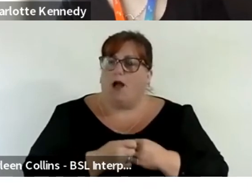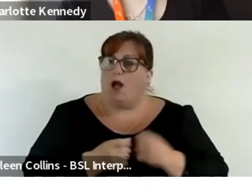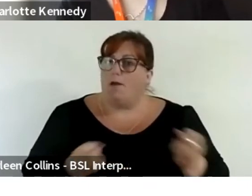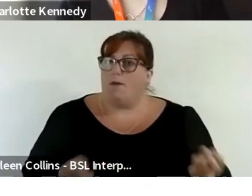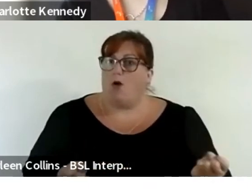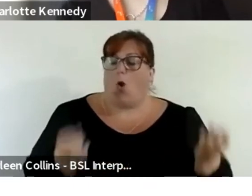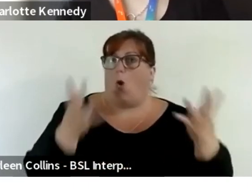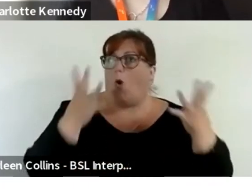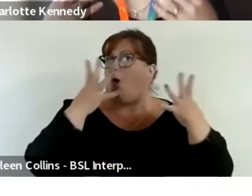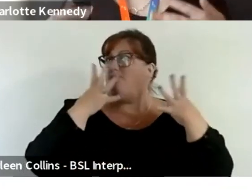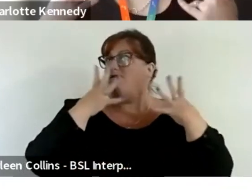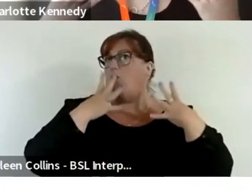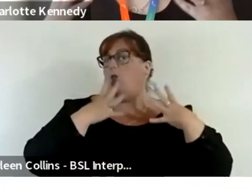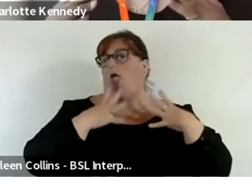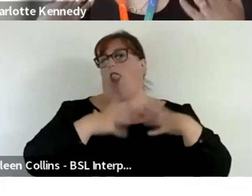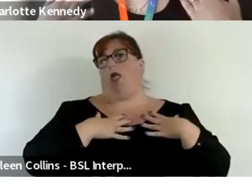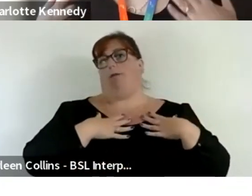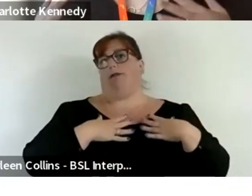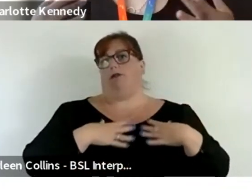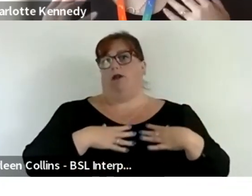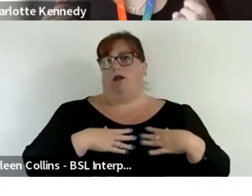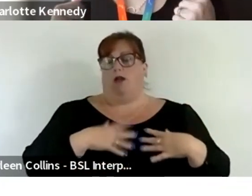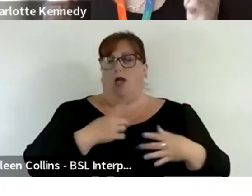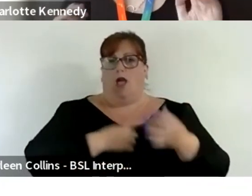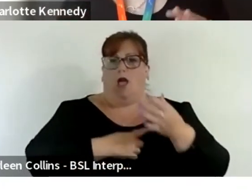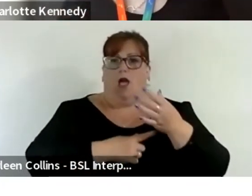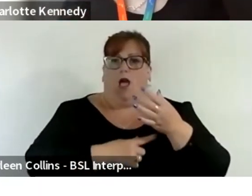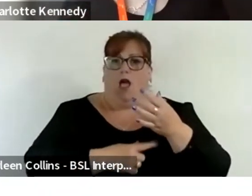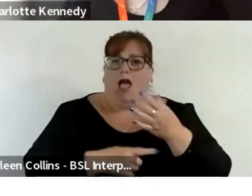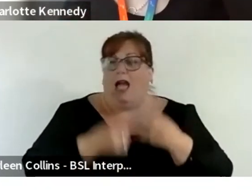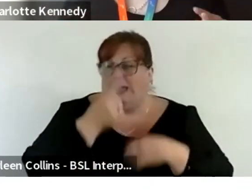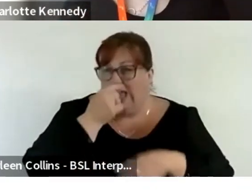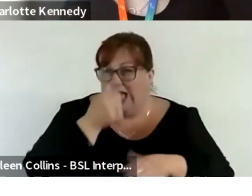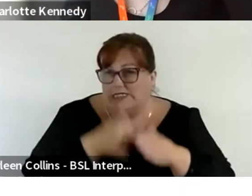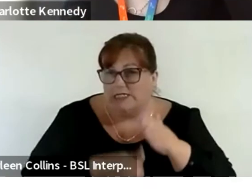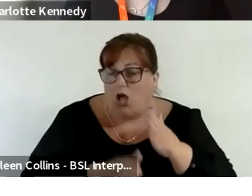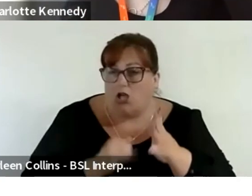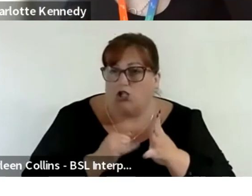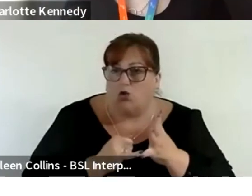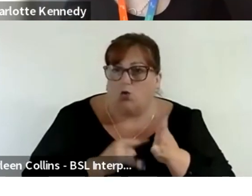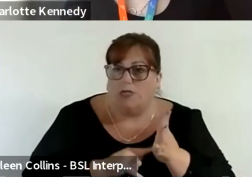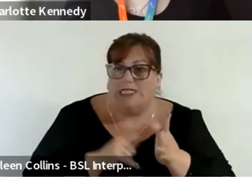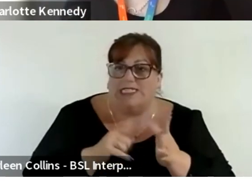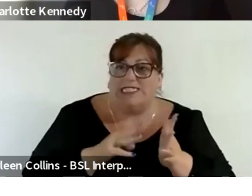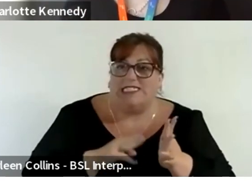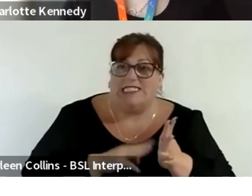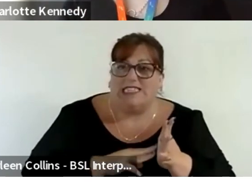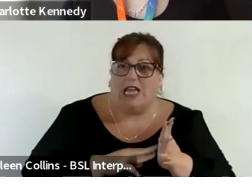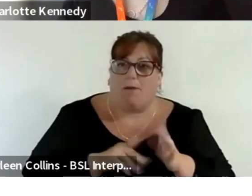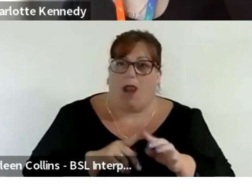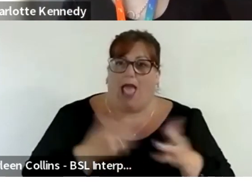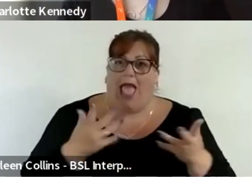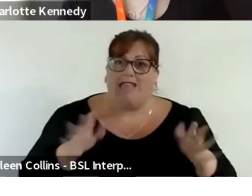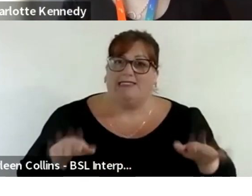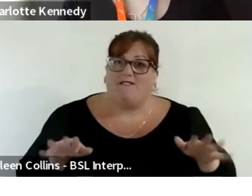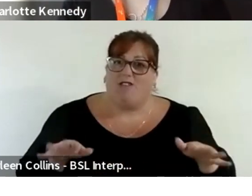just, sort of, flappy hands and certain things to calm myself a bit, to ground myself.